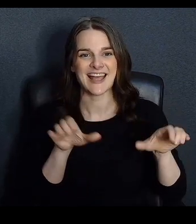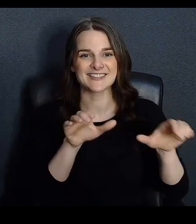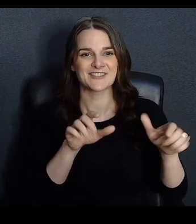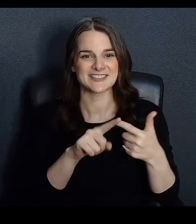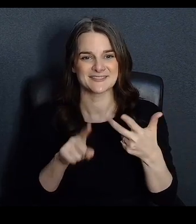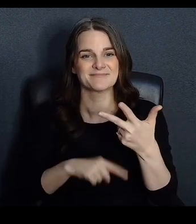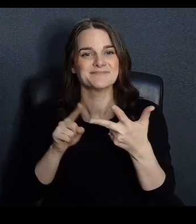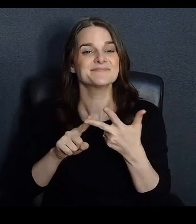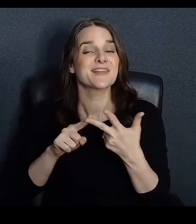and the environment.